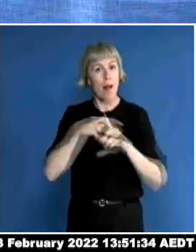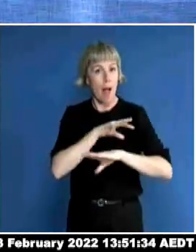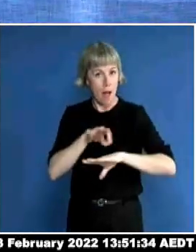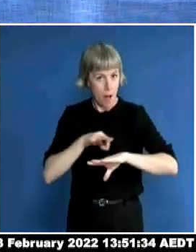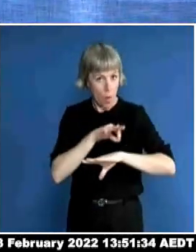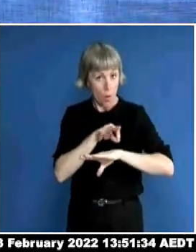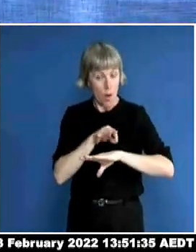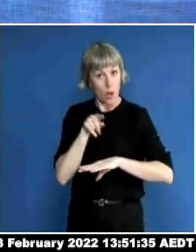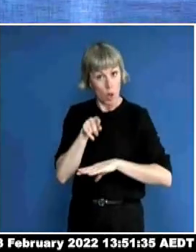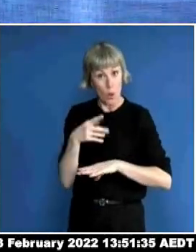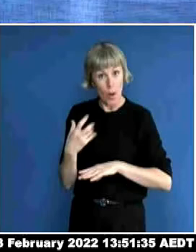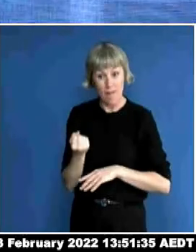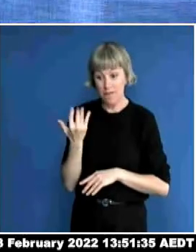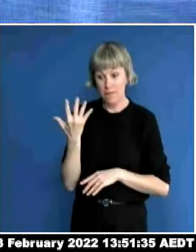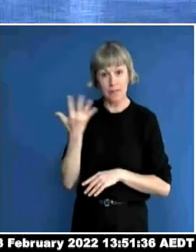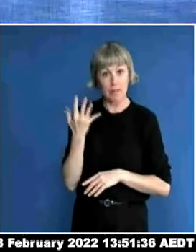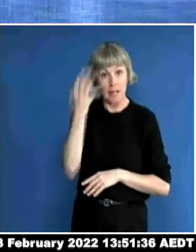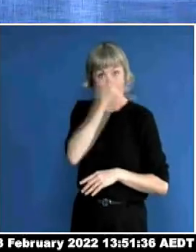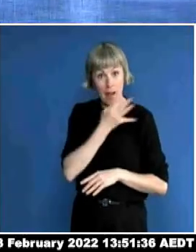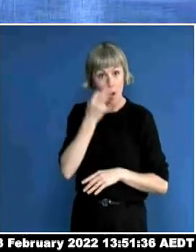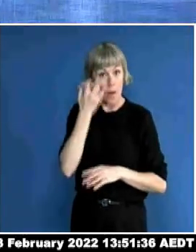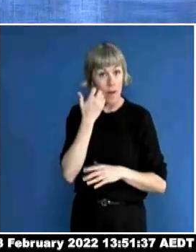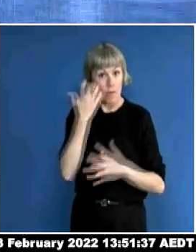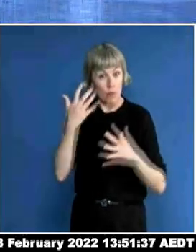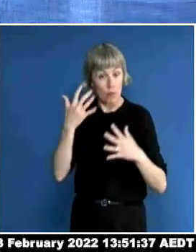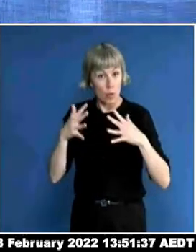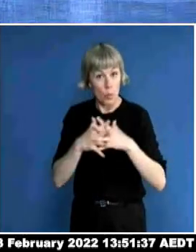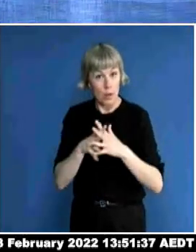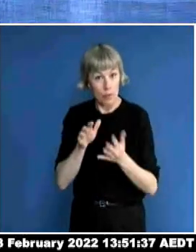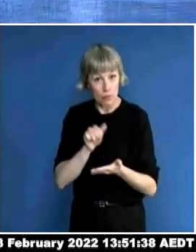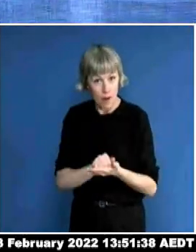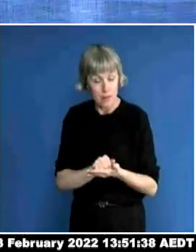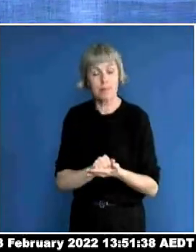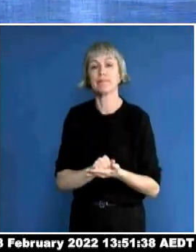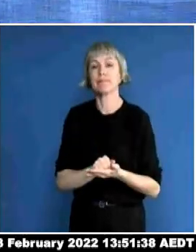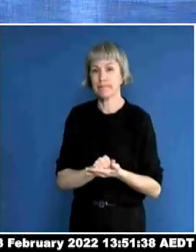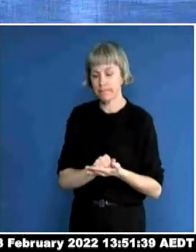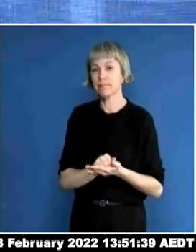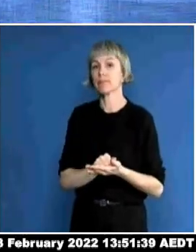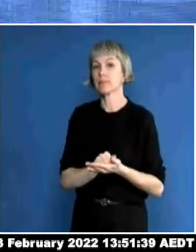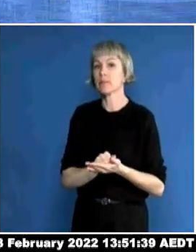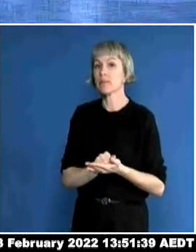All right. So the first step was to join AimBig. That becomes your DES provider.